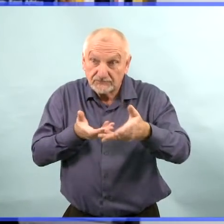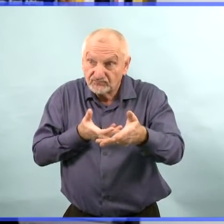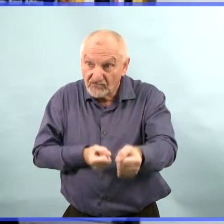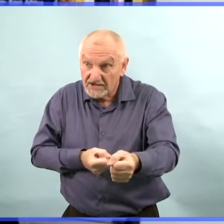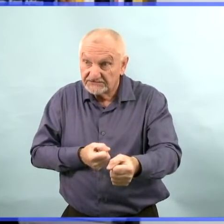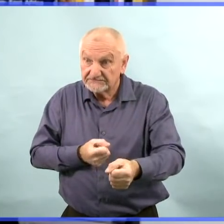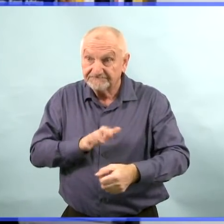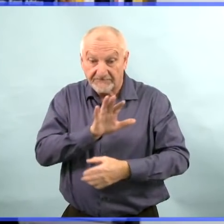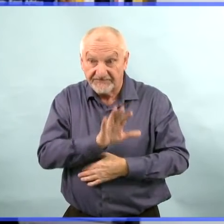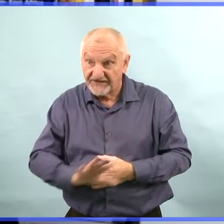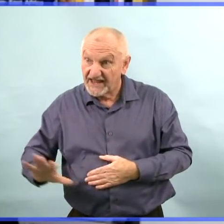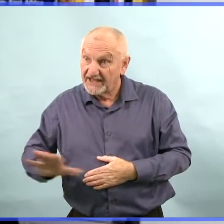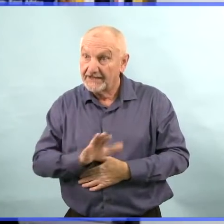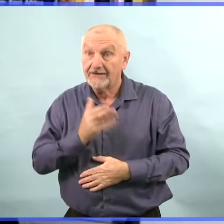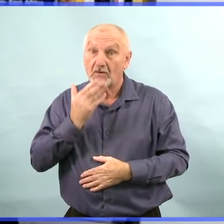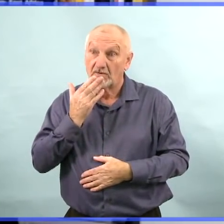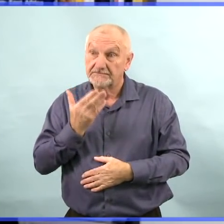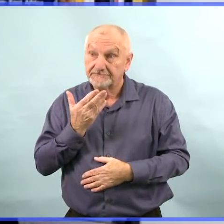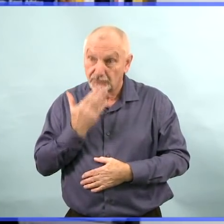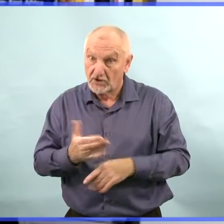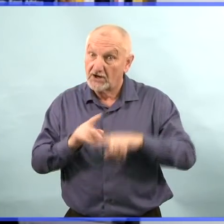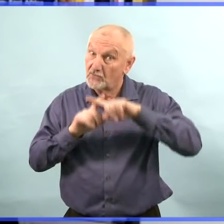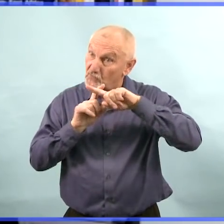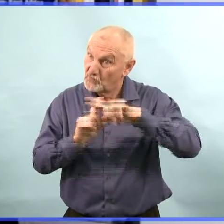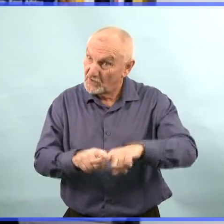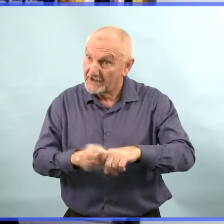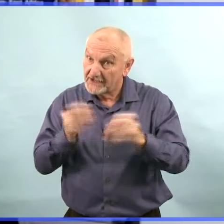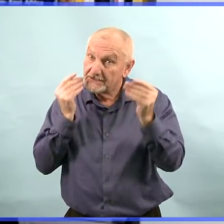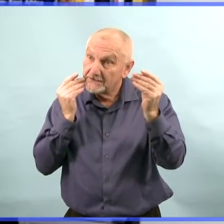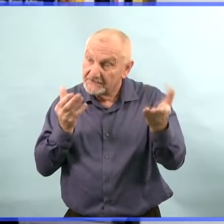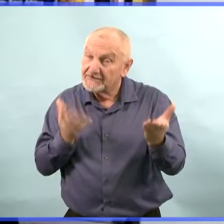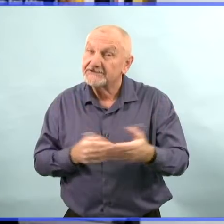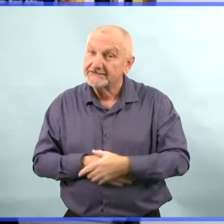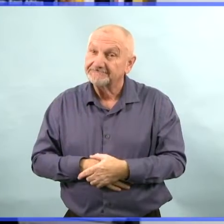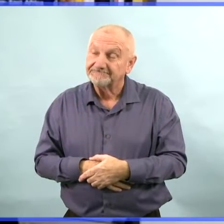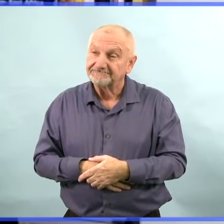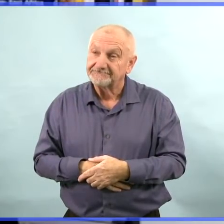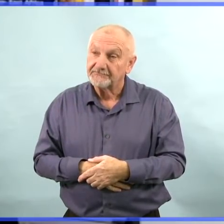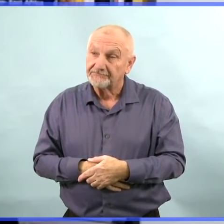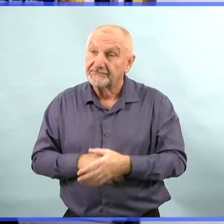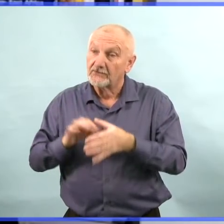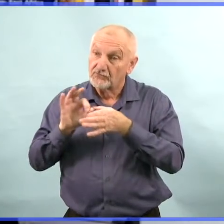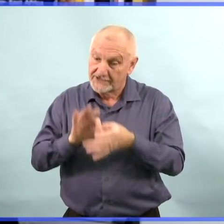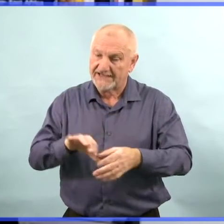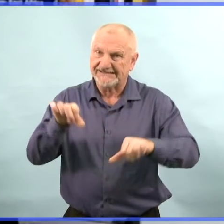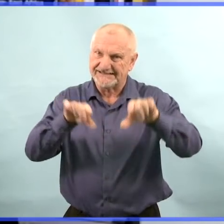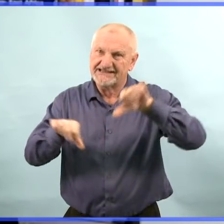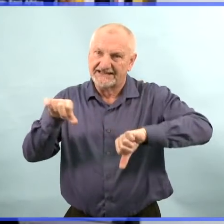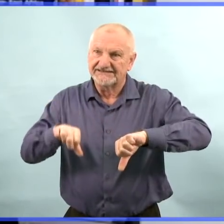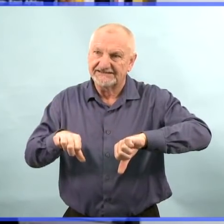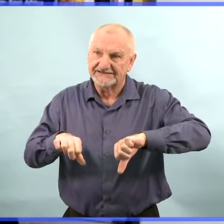accurate information available to them but i'm encouraged to see that we continue to see more